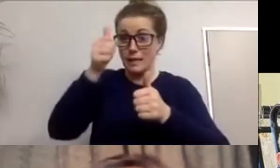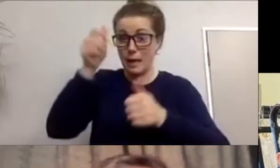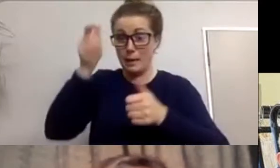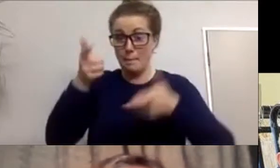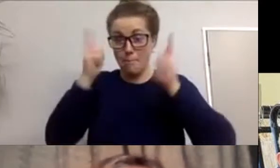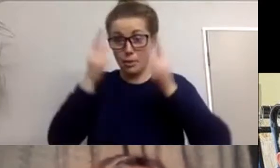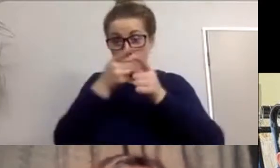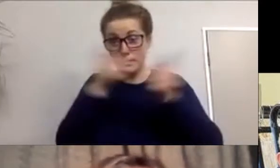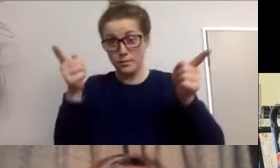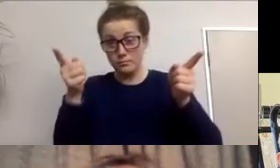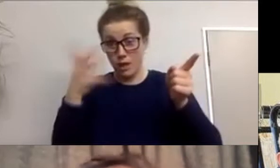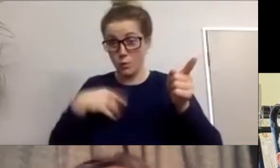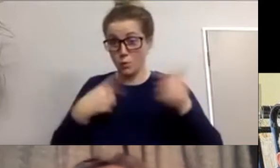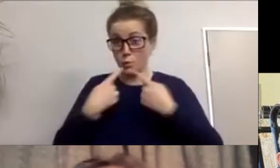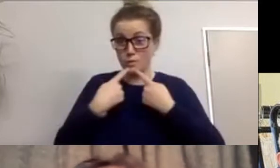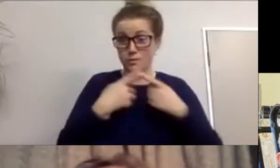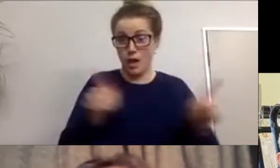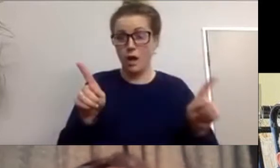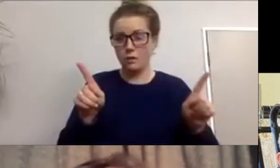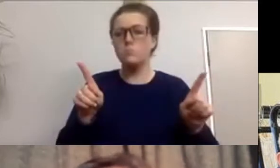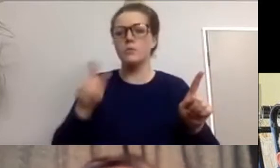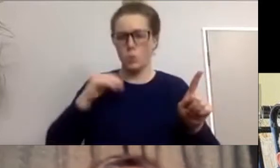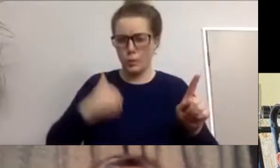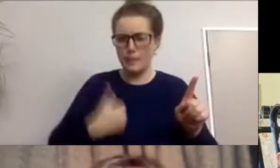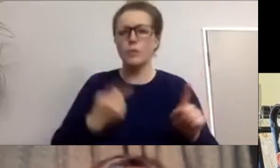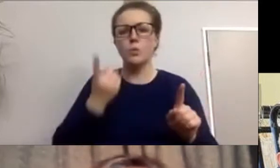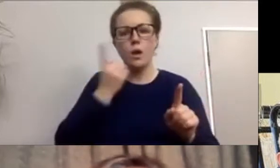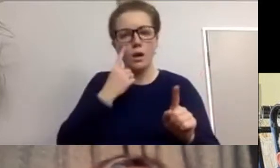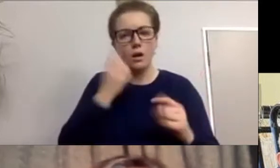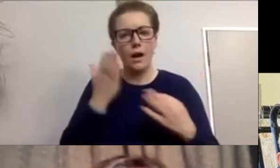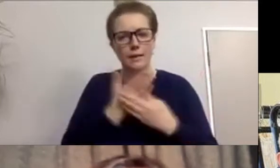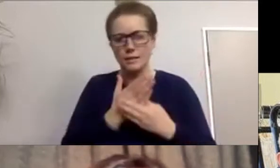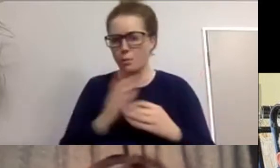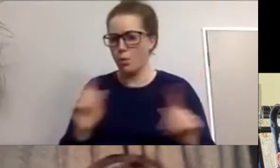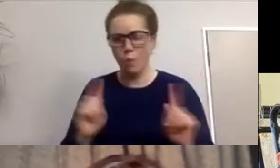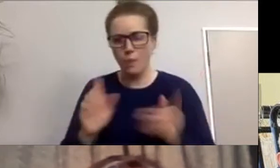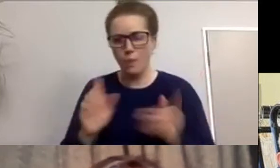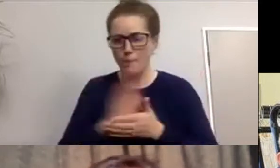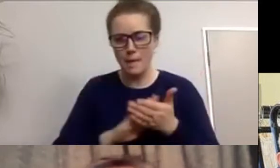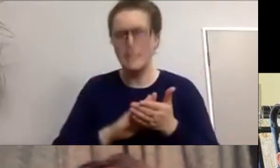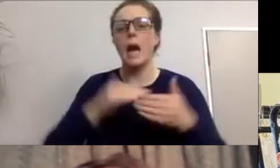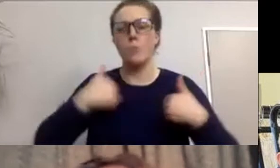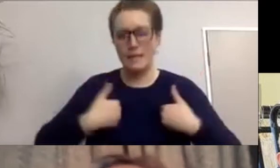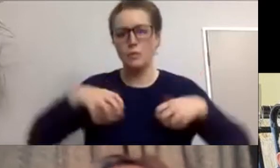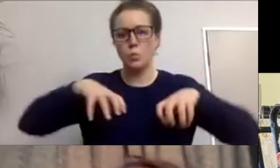that was something worthwhile to have a look, and to do. And I recall that it took